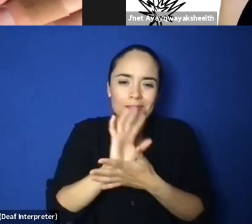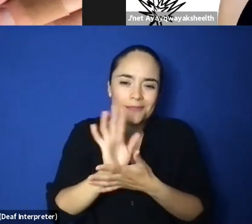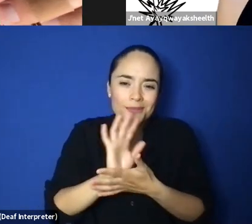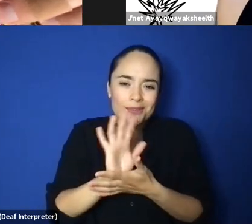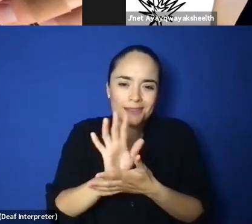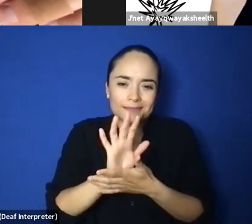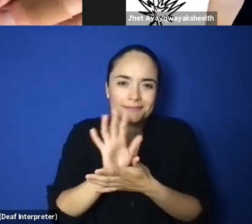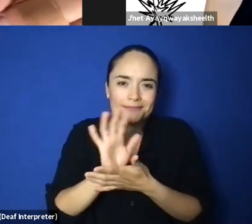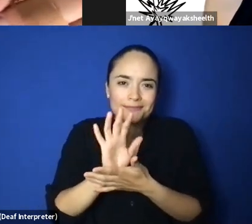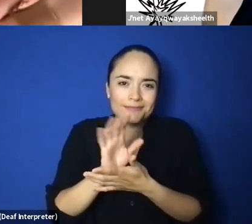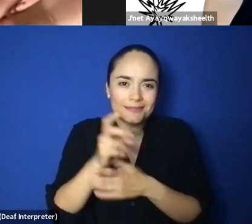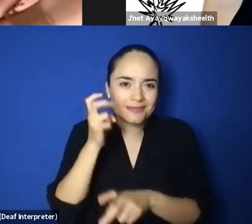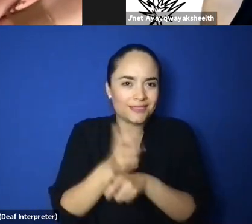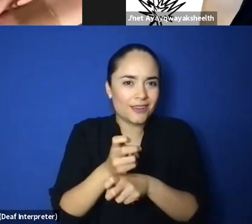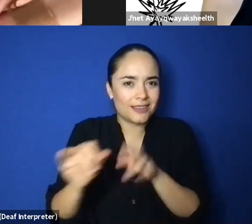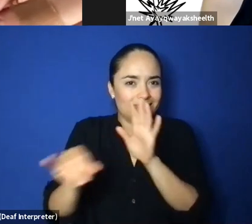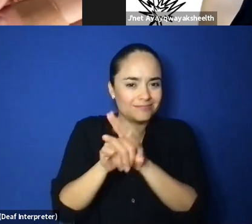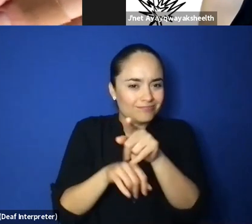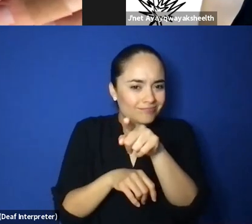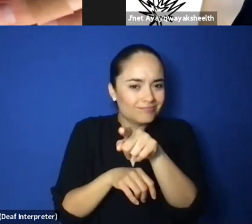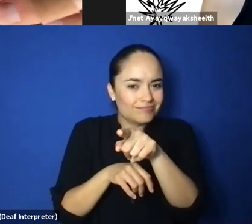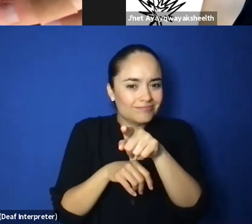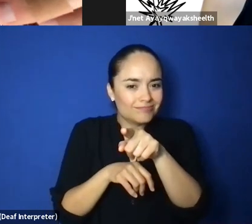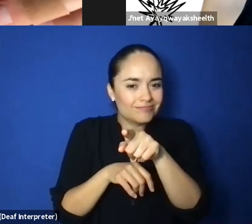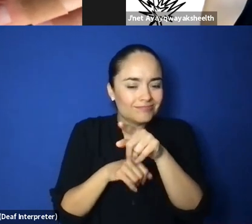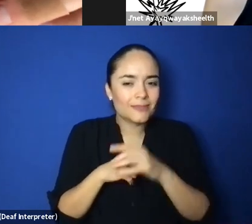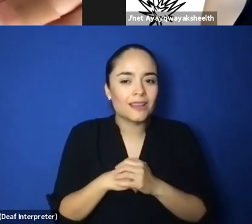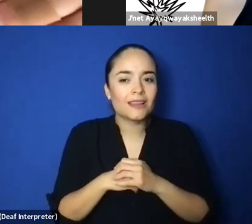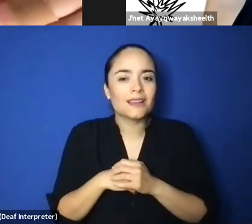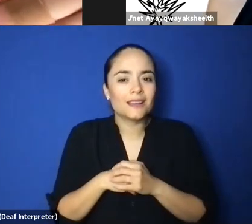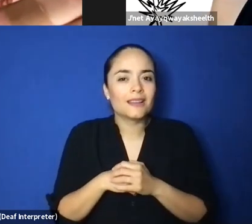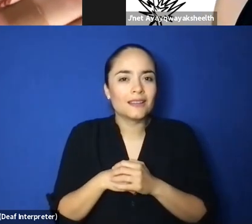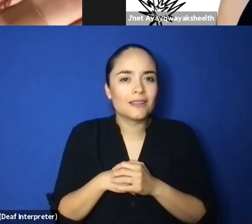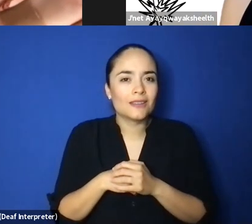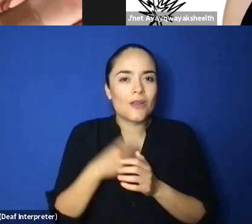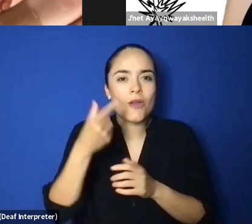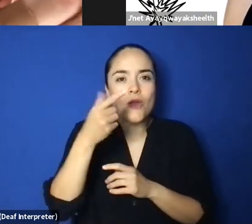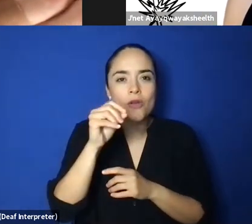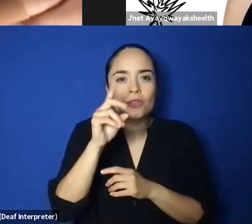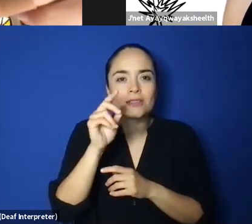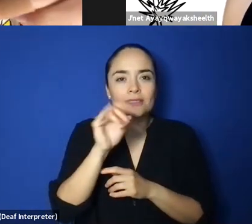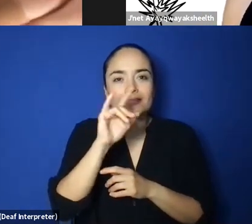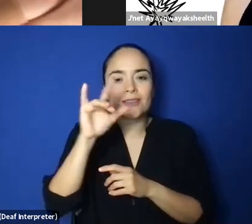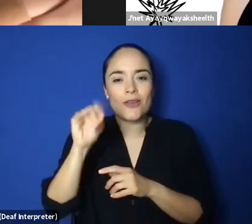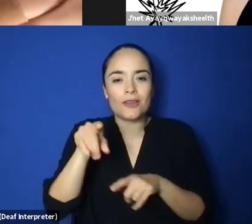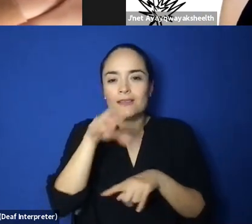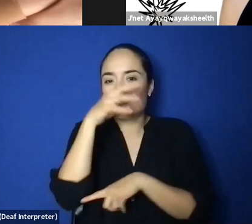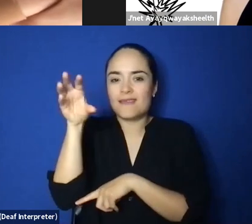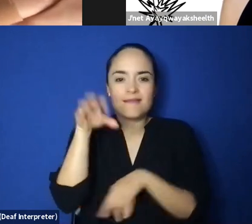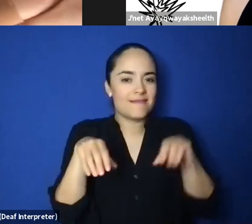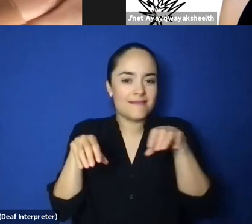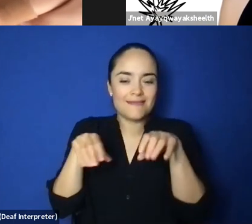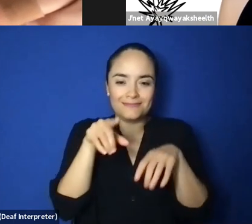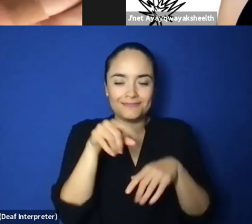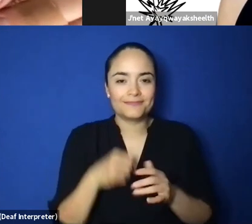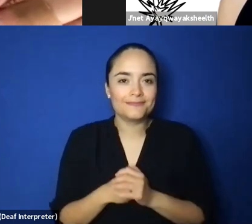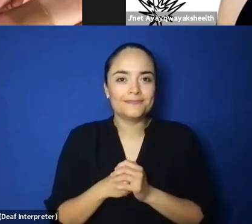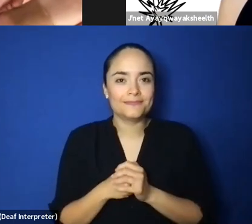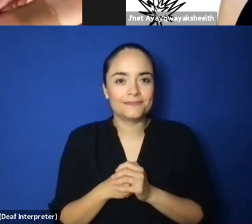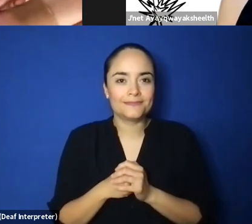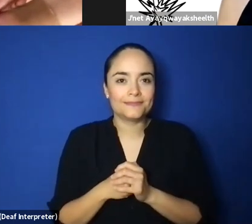My friend, the kaiju Godzilla, but I've made him into an Anishinaabe version. Beautiful.